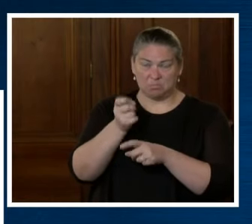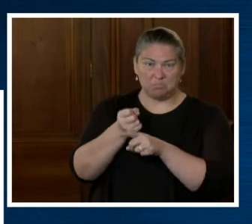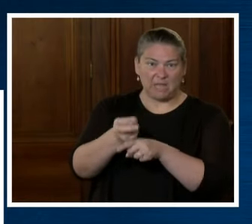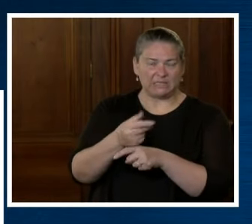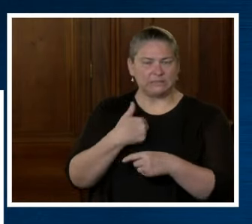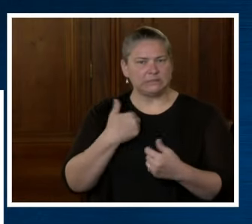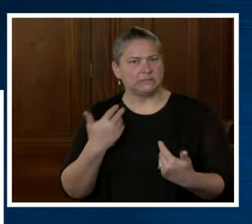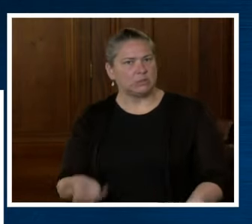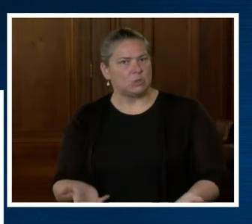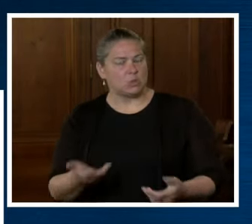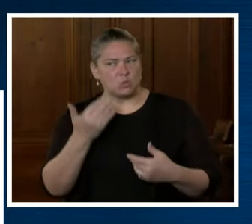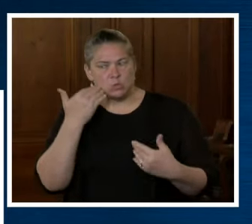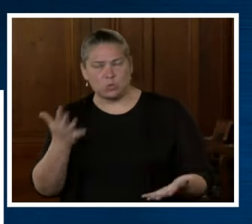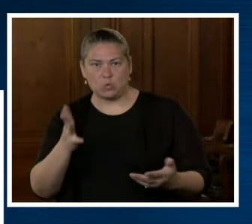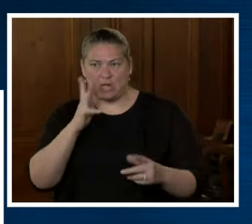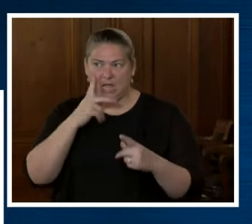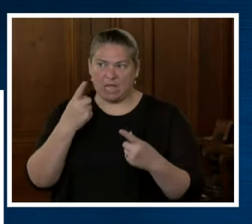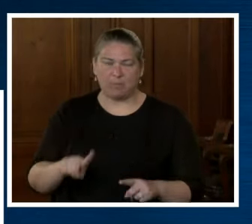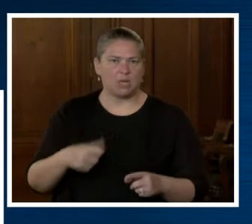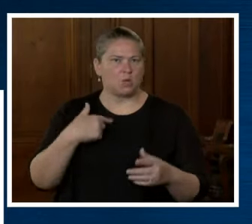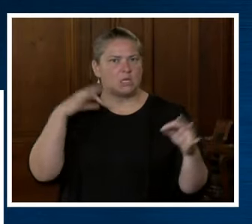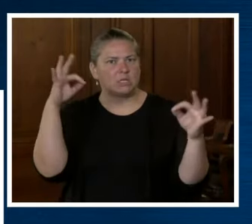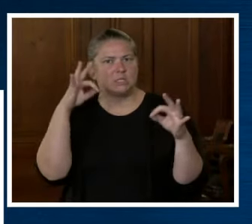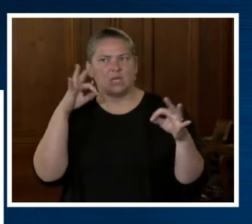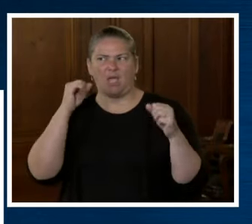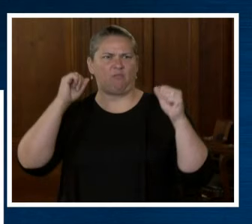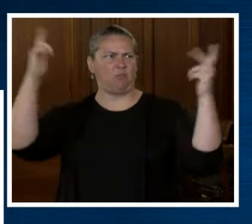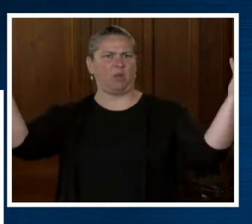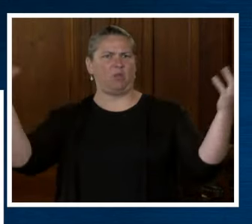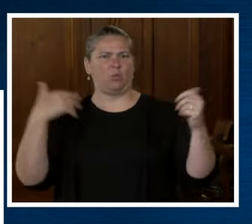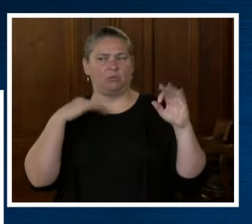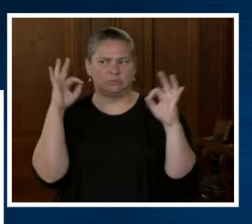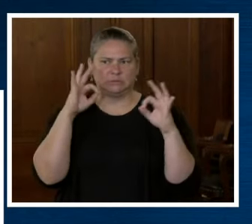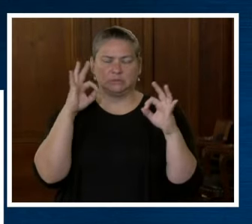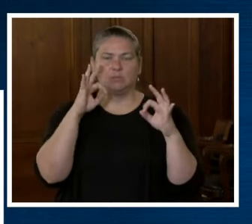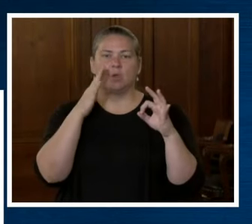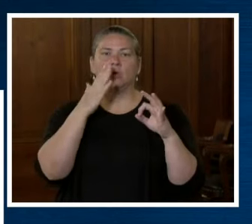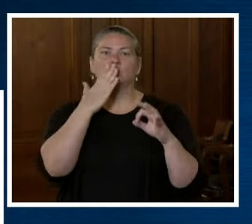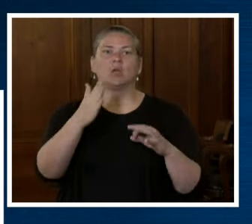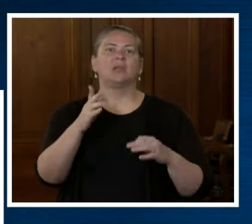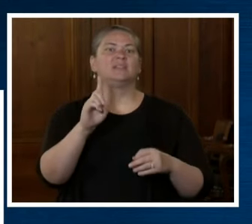STOP SPREADING LIKE THAT. THAT'S WHAT THE EVIDENCE SHOWS THAT IT WAS DOING.